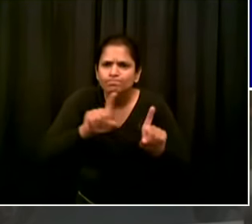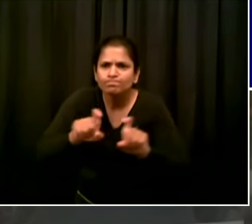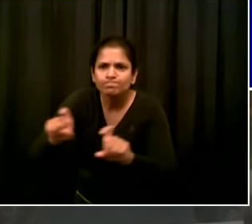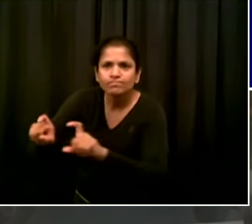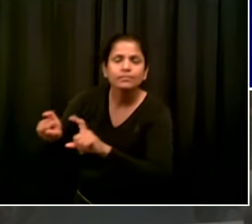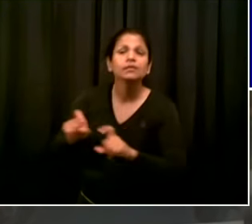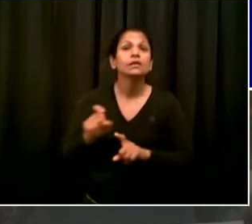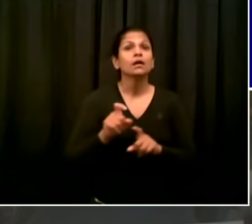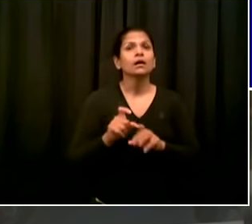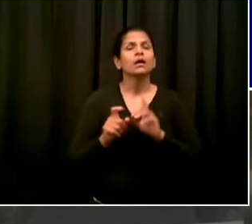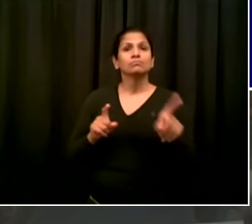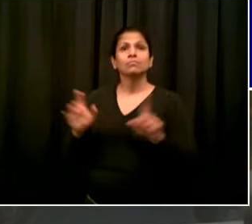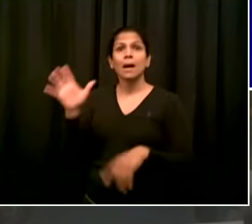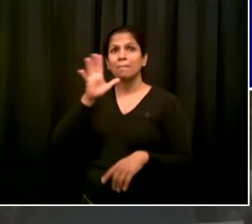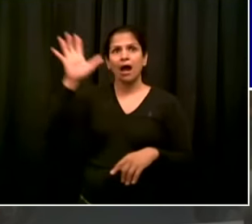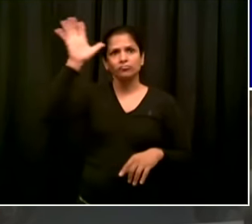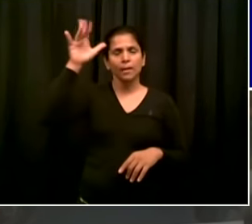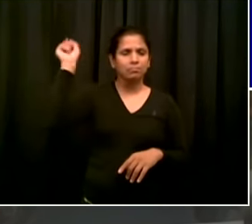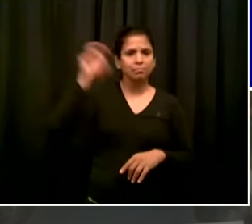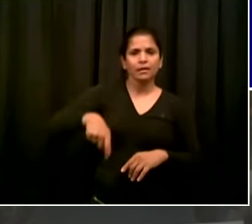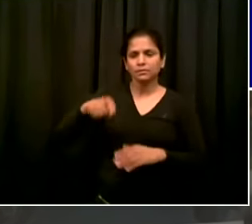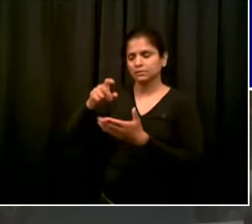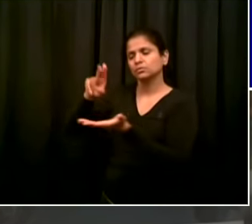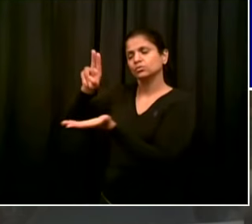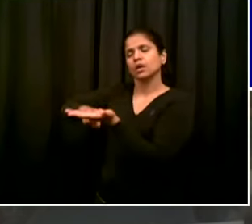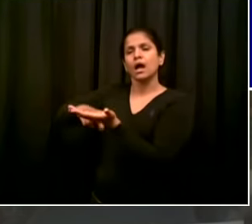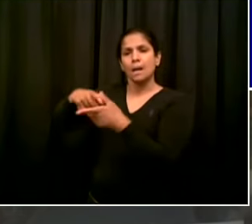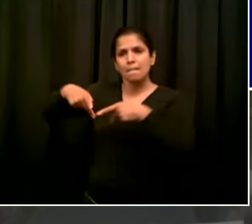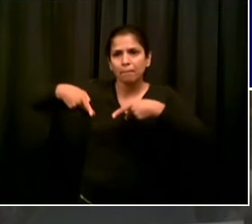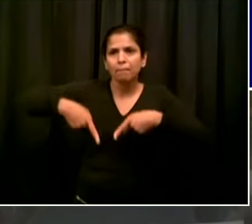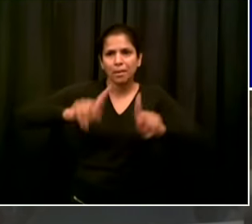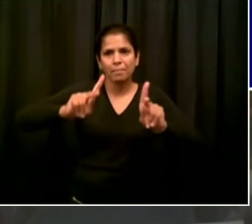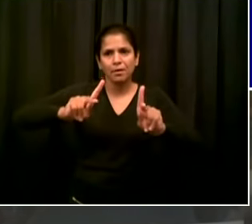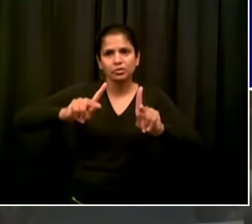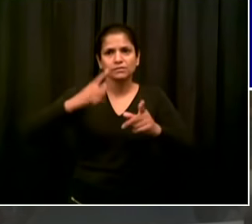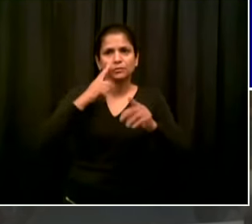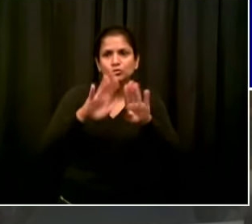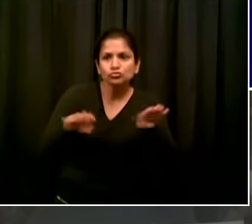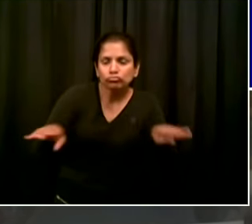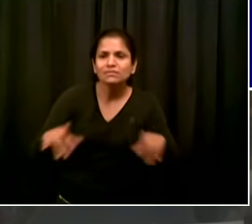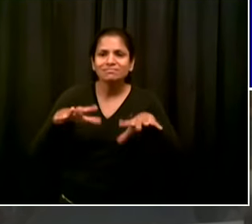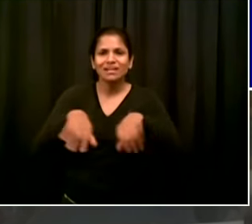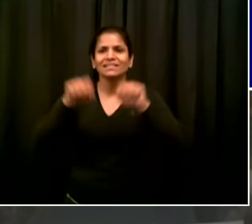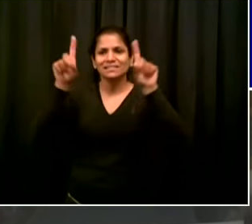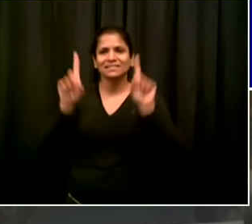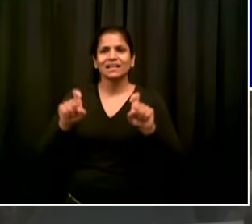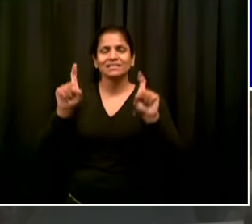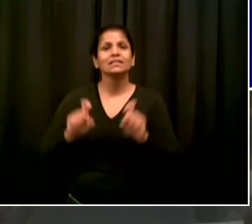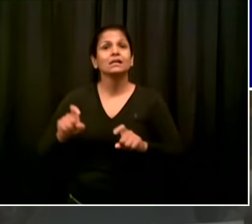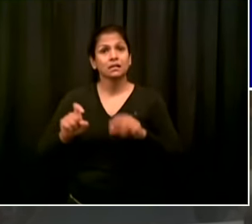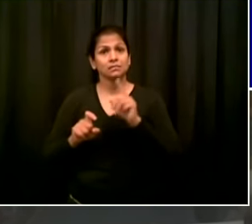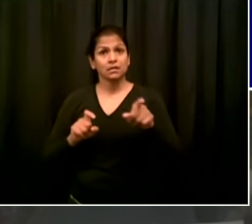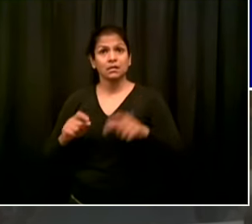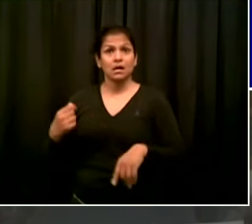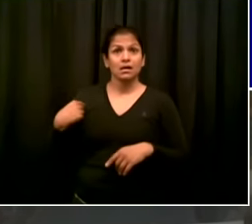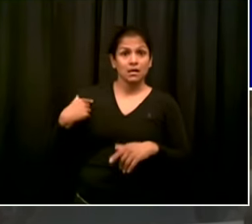END OF TE HWEKE THERE WILL BE 30,000 SEATS AVAILABLE AS PART OF LEARNING